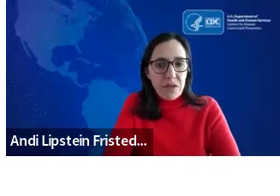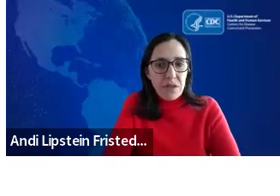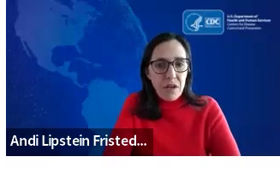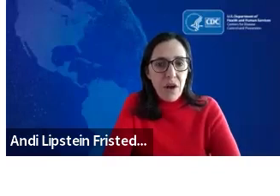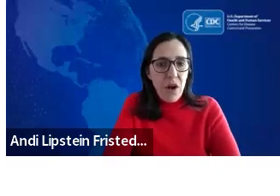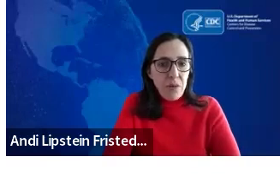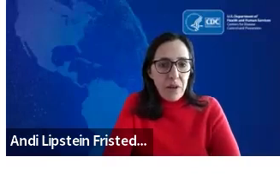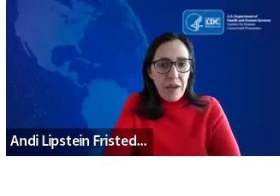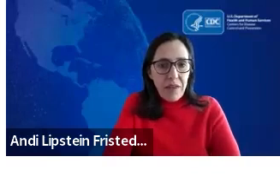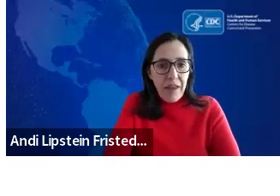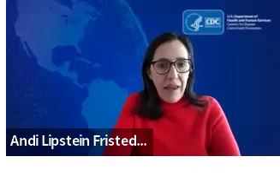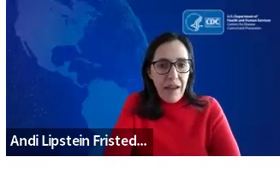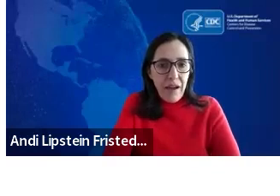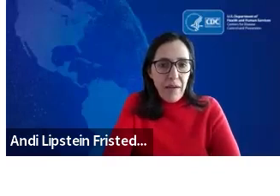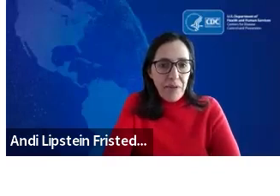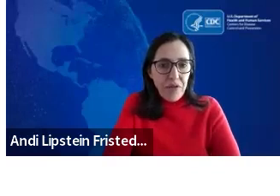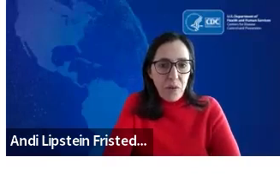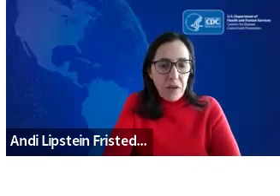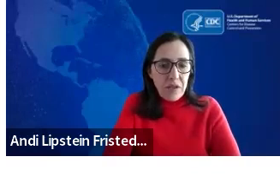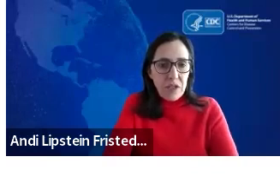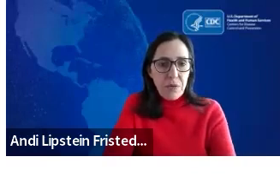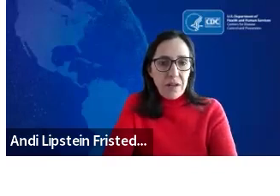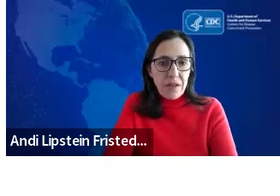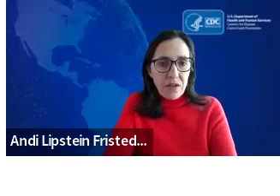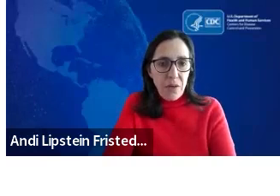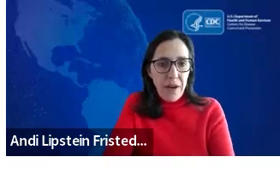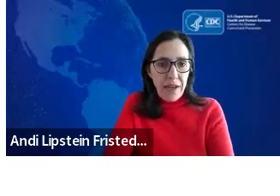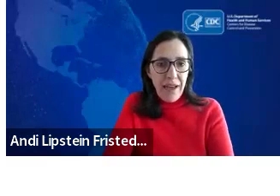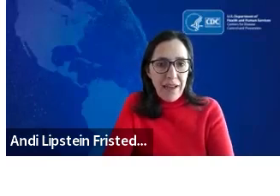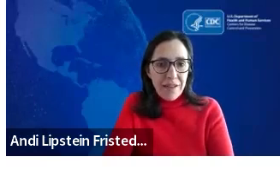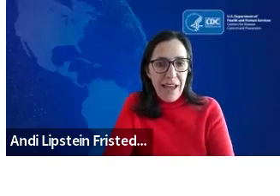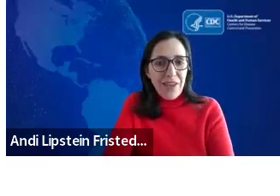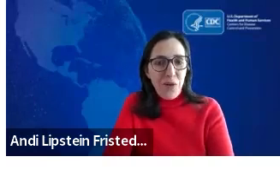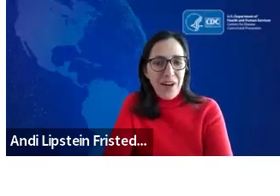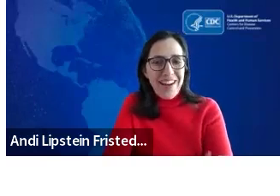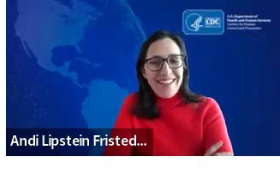And just to really thank Kate for the work that she has put into this already and the work